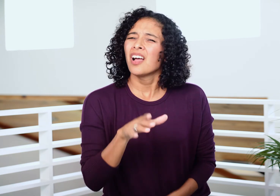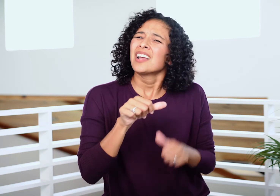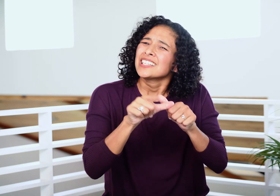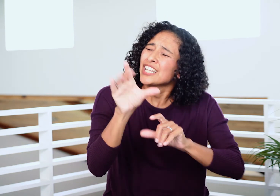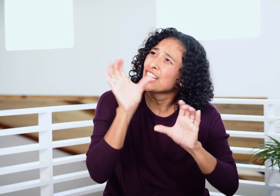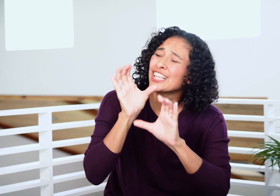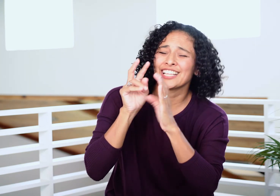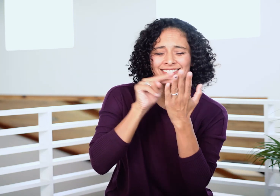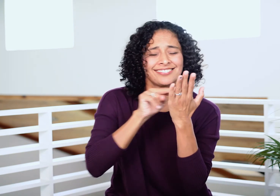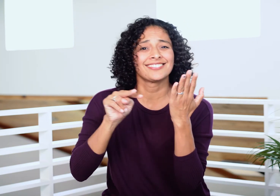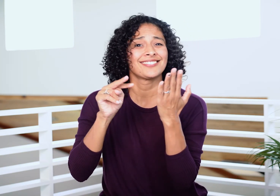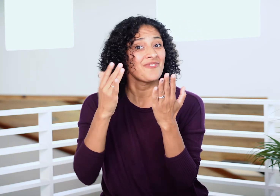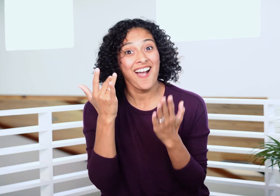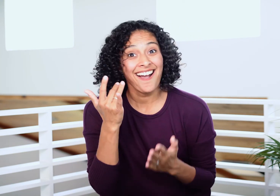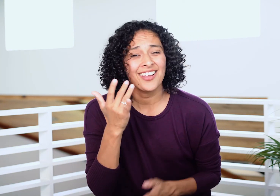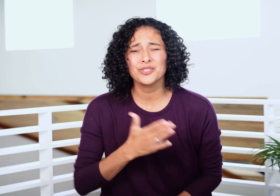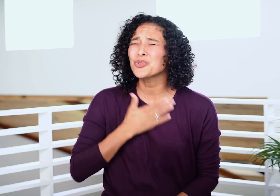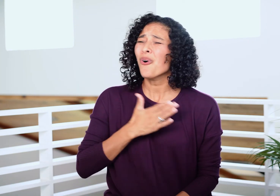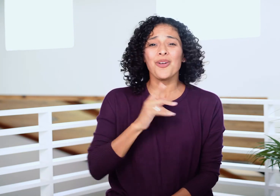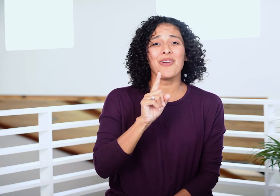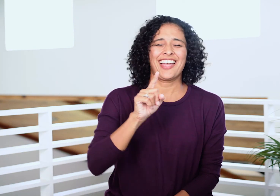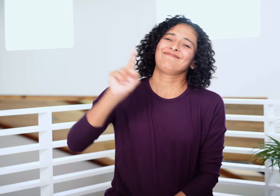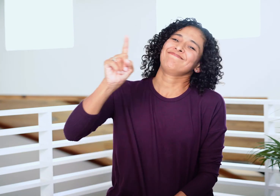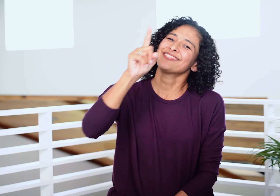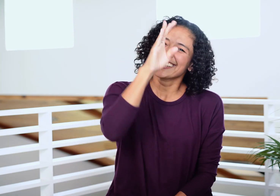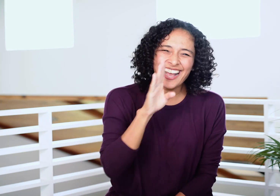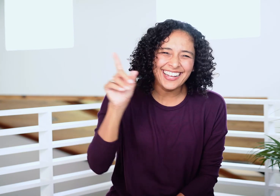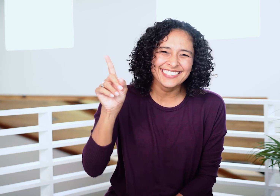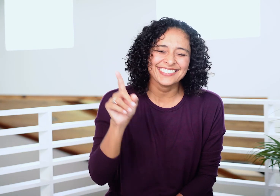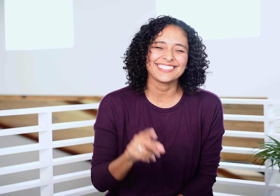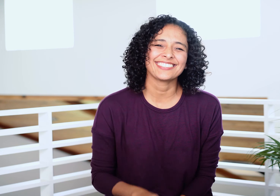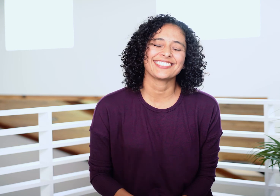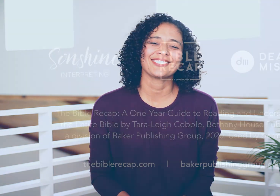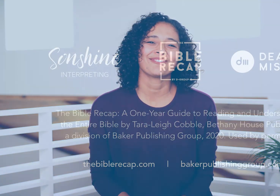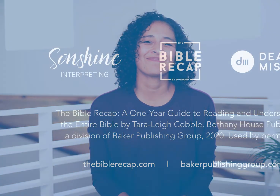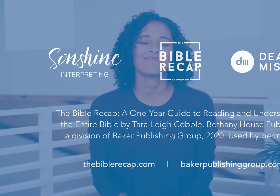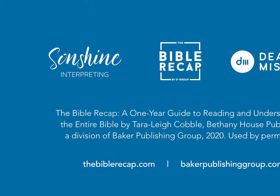Keep looking for Him in these pages, because He is where the joy is!